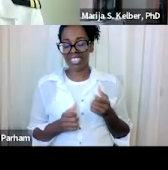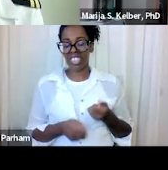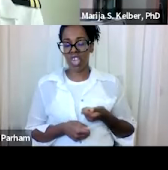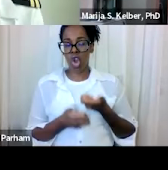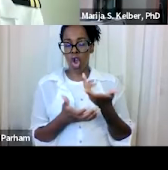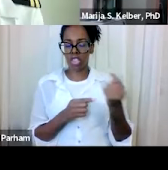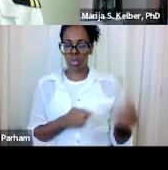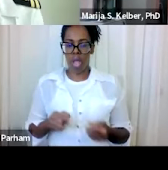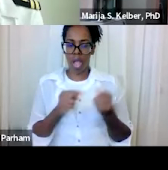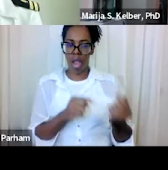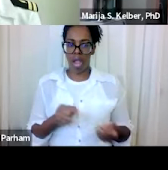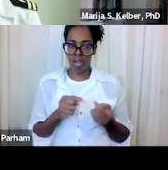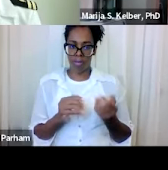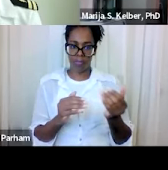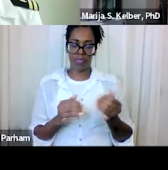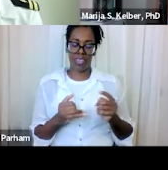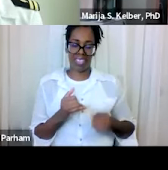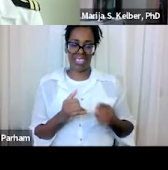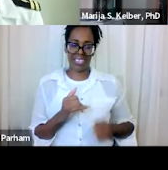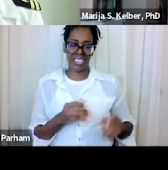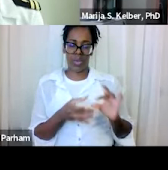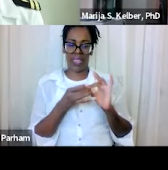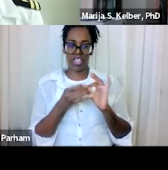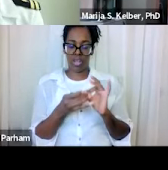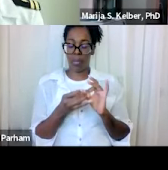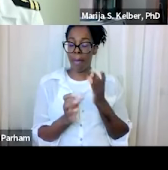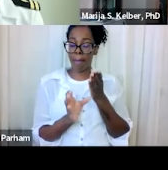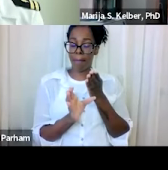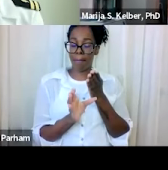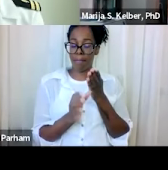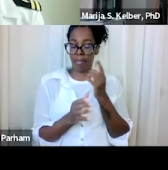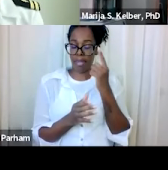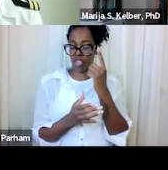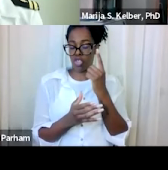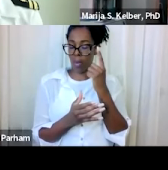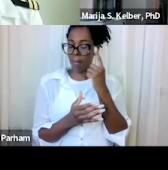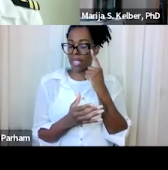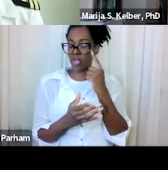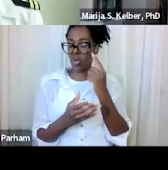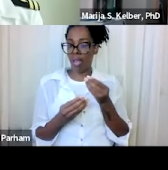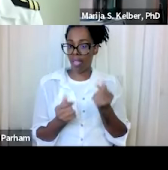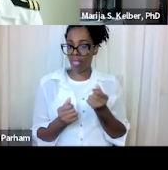And then finally, relationships. Our mental health impacts our relationships and our relationships impact our mental health.